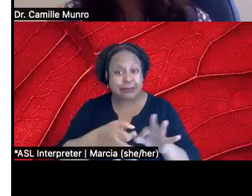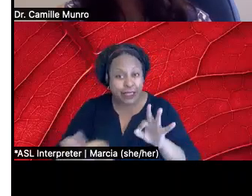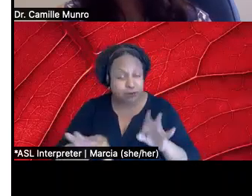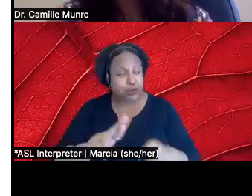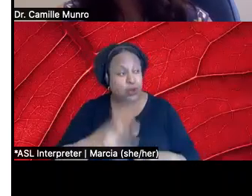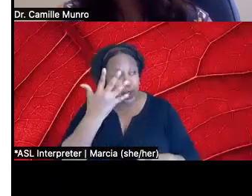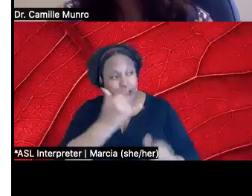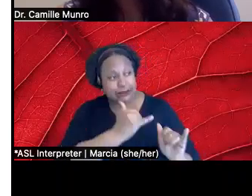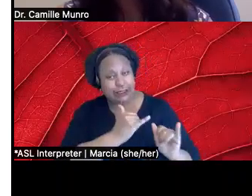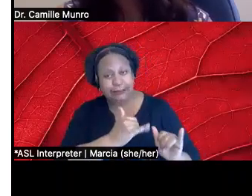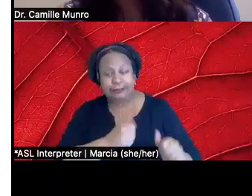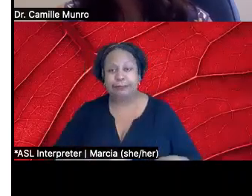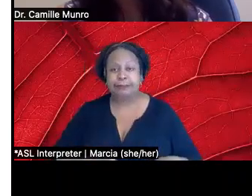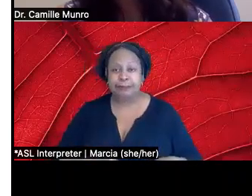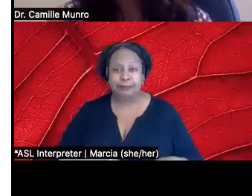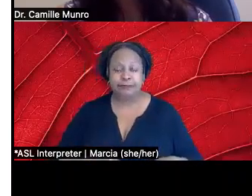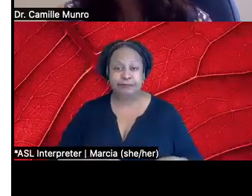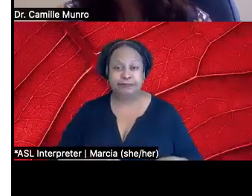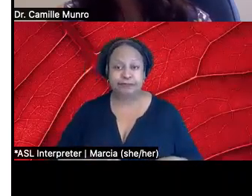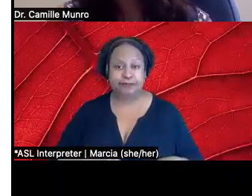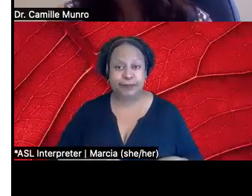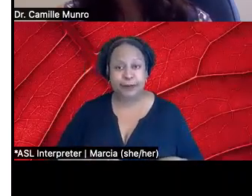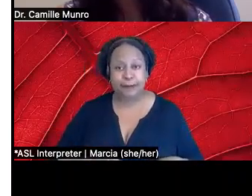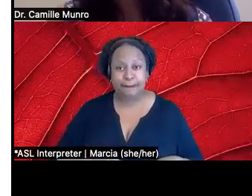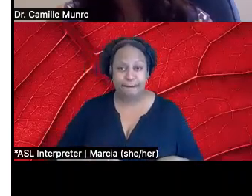And this would be, would be no different.